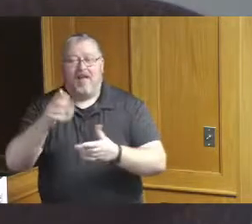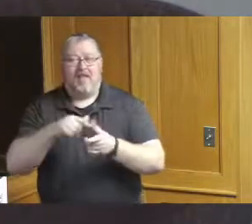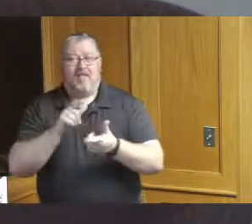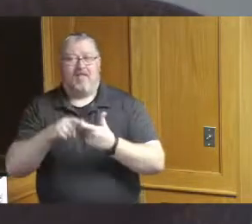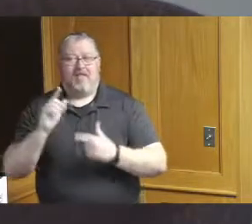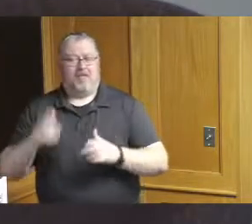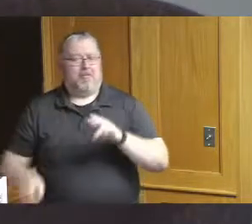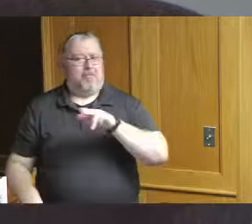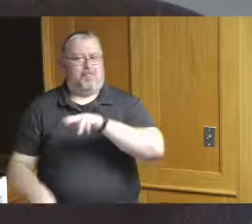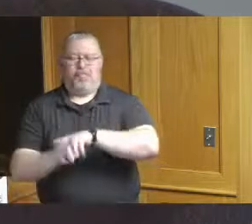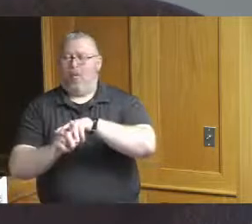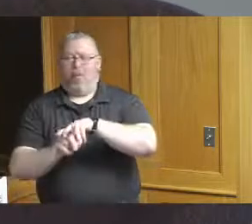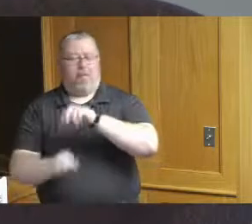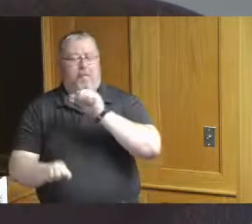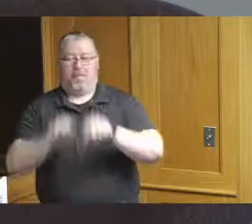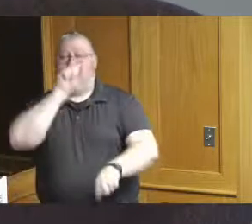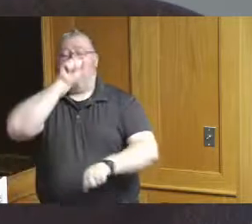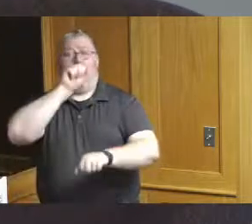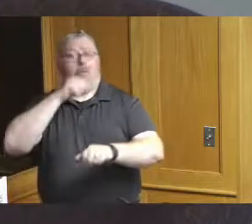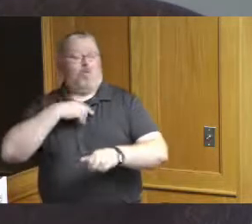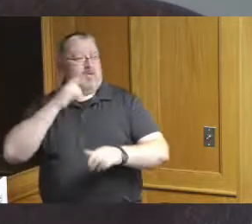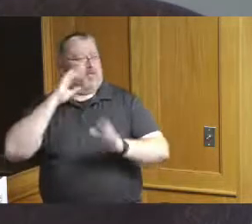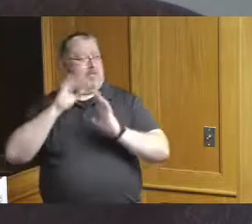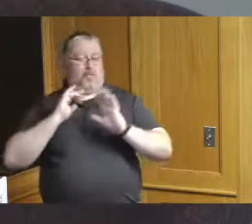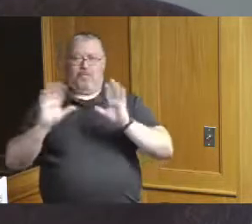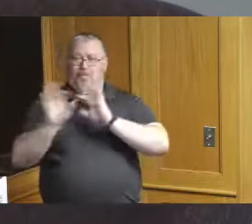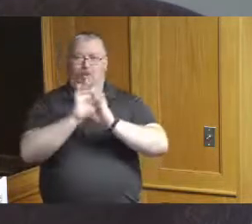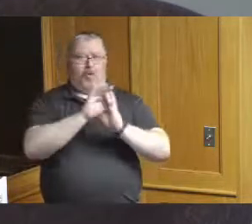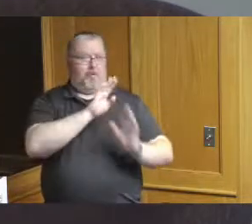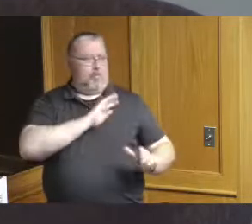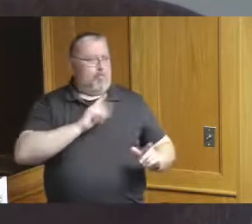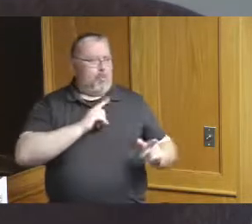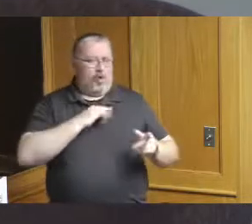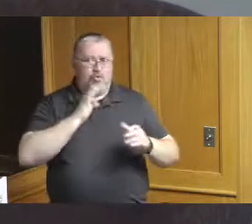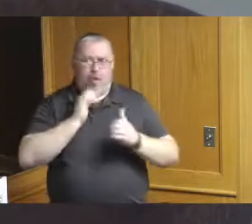of the blue of the sort of board members that we appointed i talked to some of them after this was